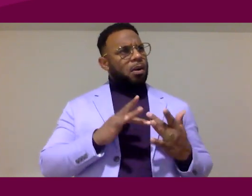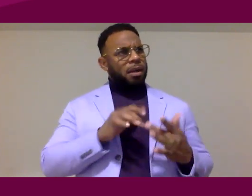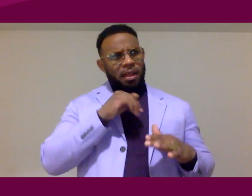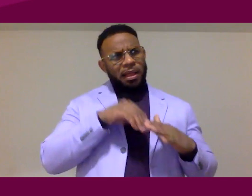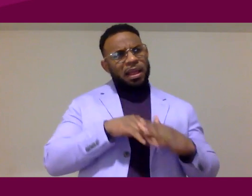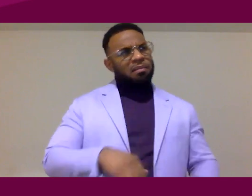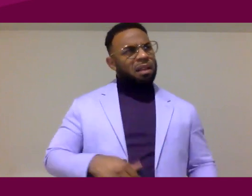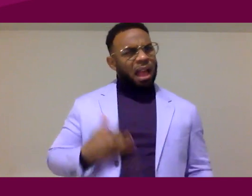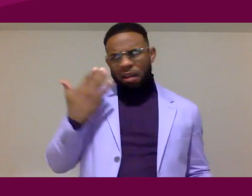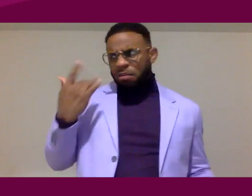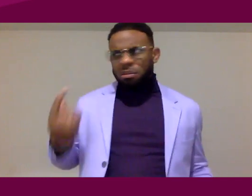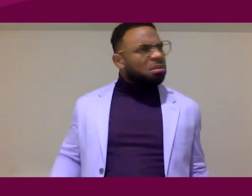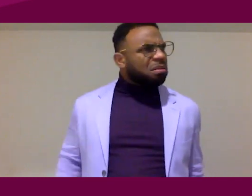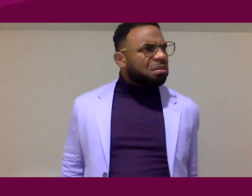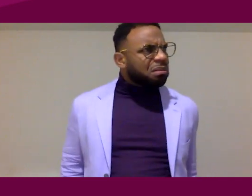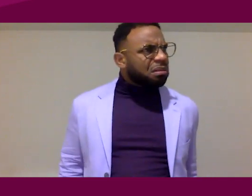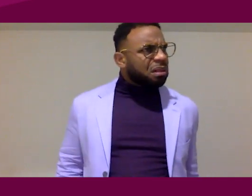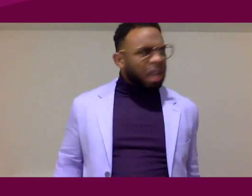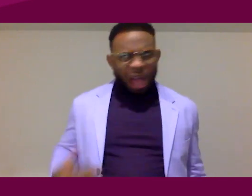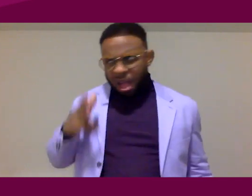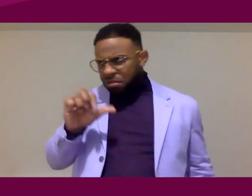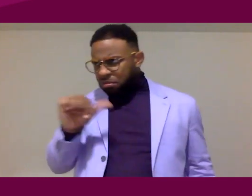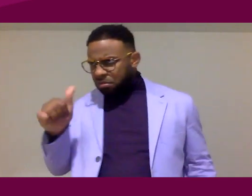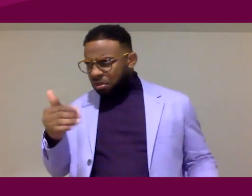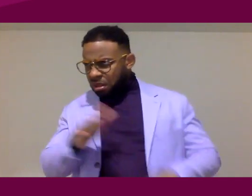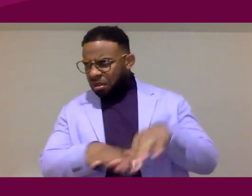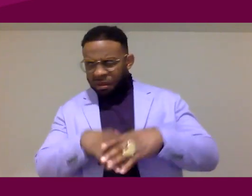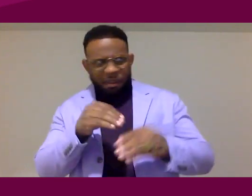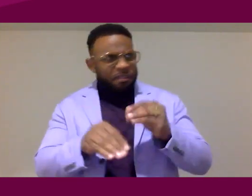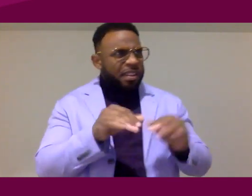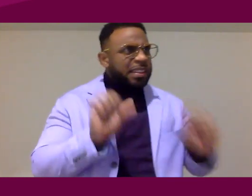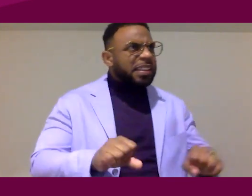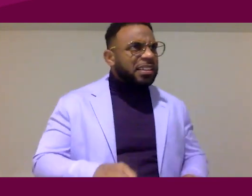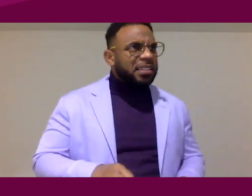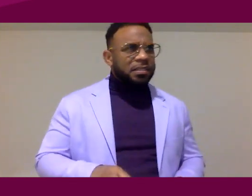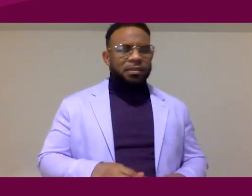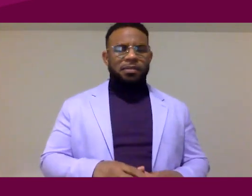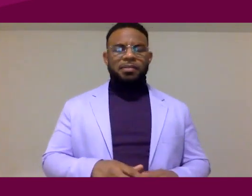I don't know what to do. I heard these overlays can fix it."